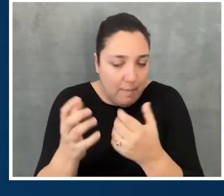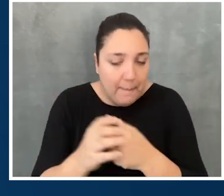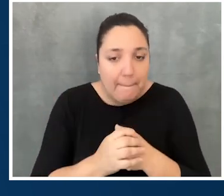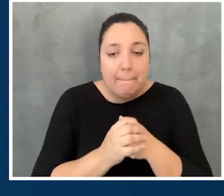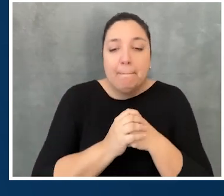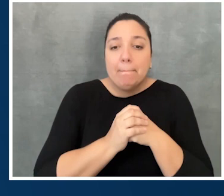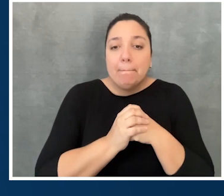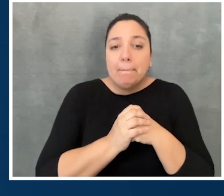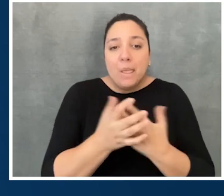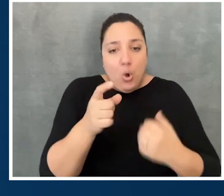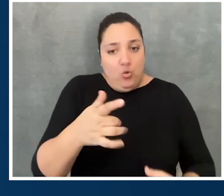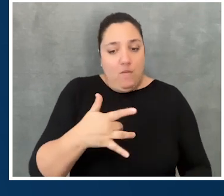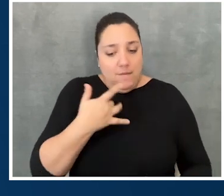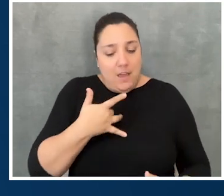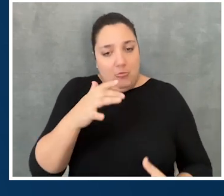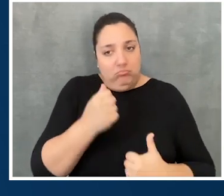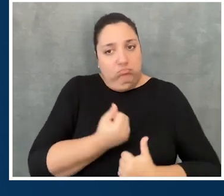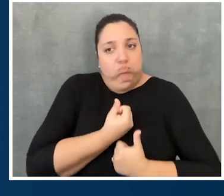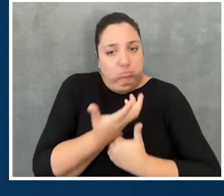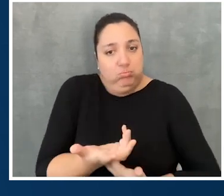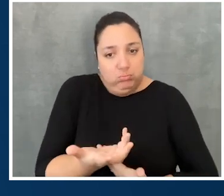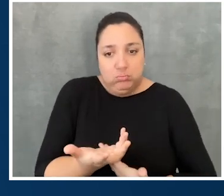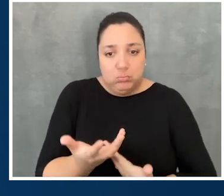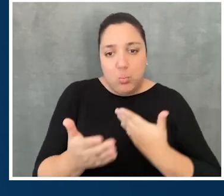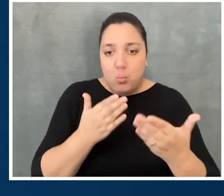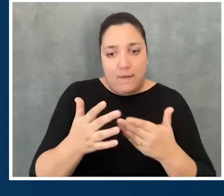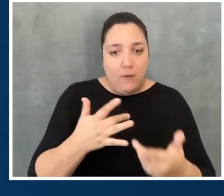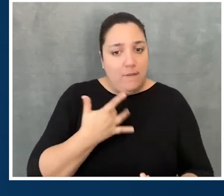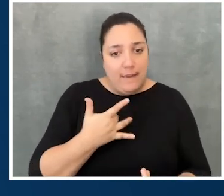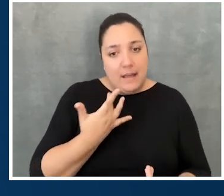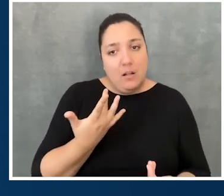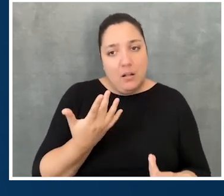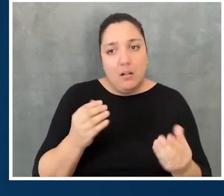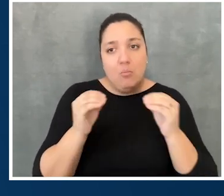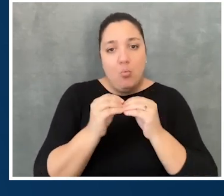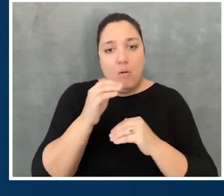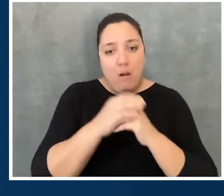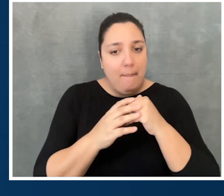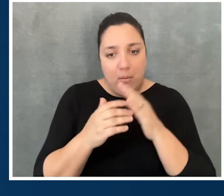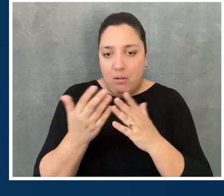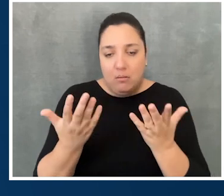We want you to be able to share your story in whatever way makes you the most comfortable.